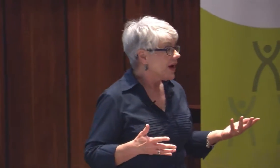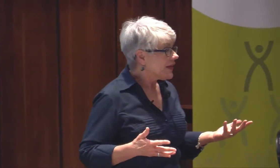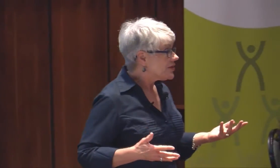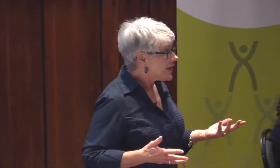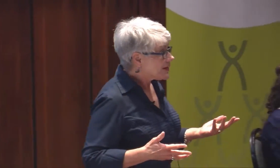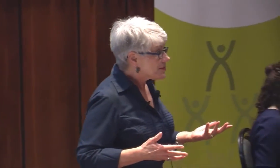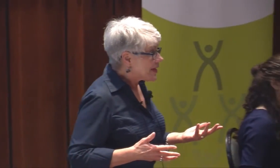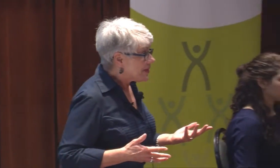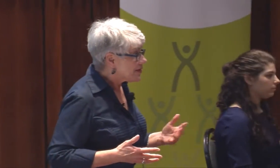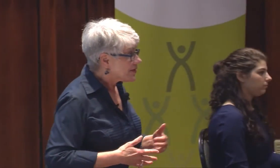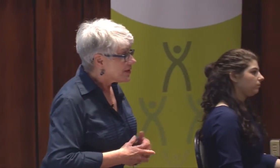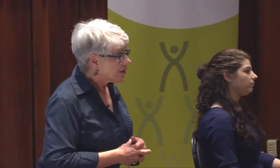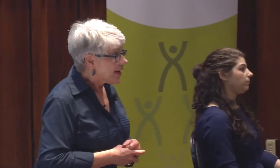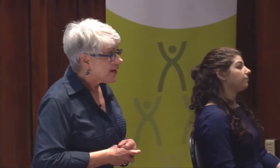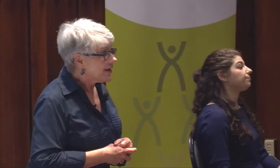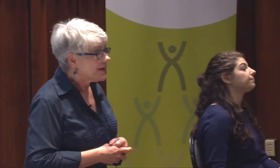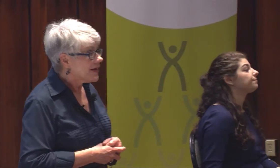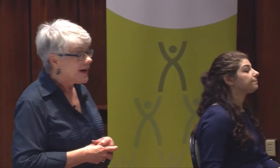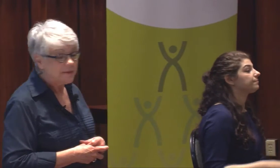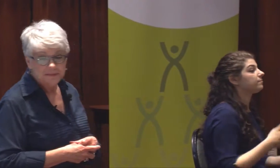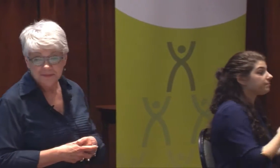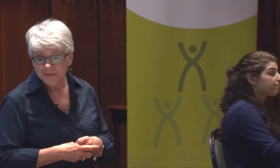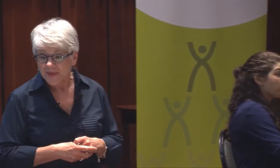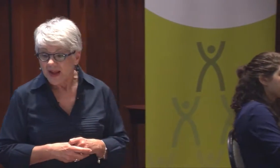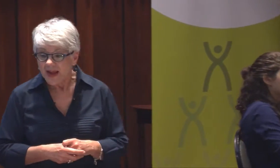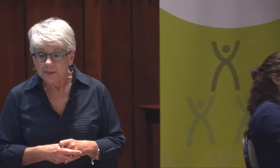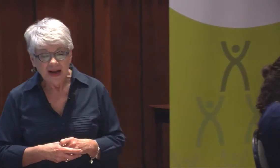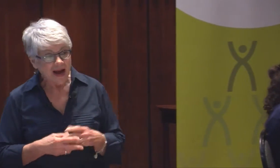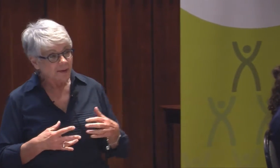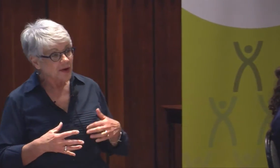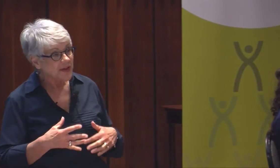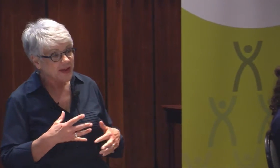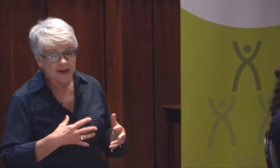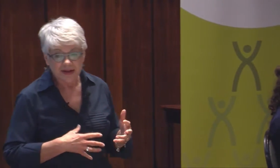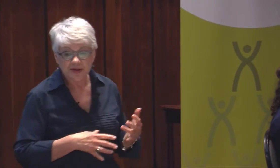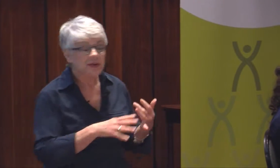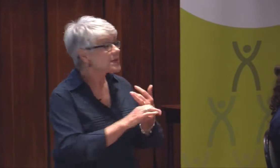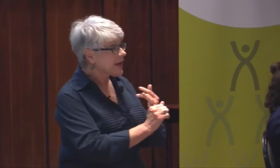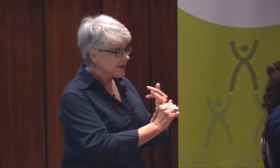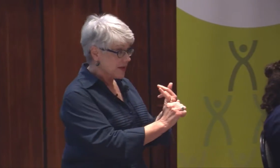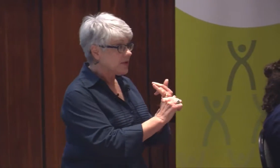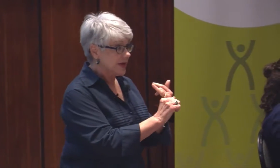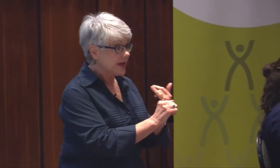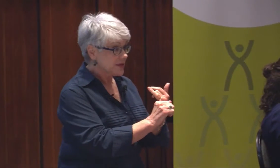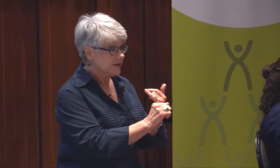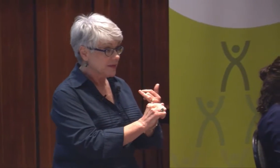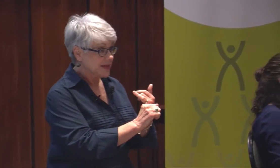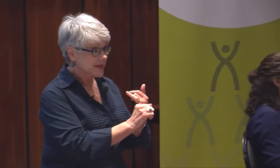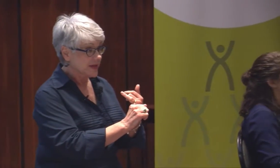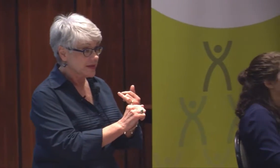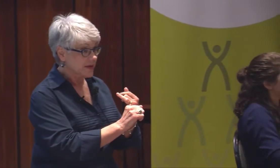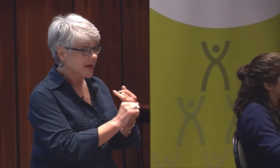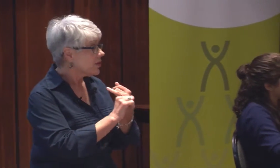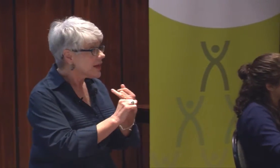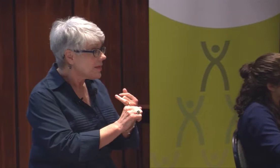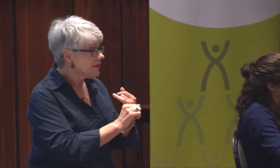how they do that as babies, okay, but our roll then is to expect communication from these kids. Okay, don't let them off